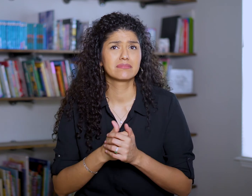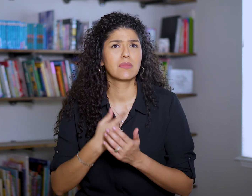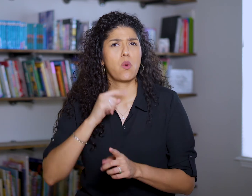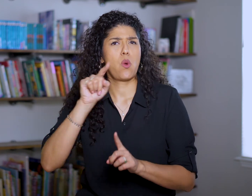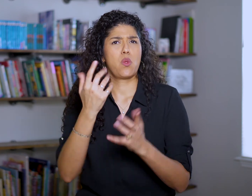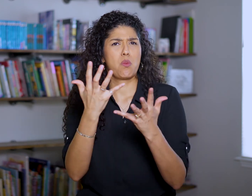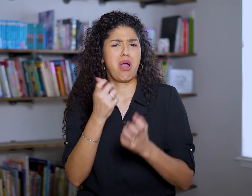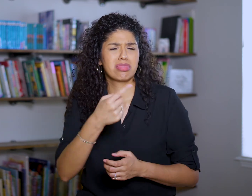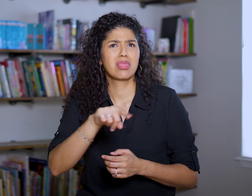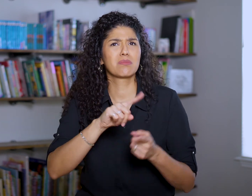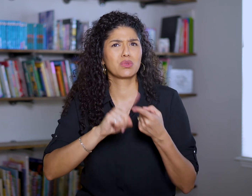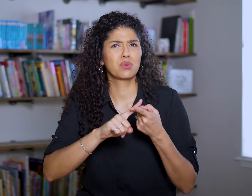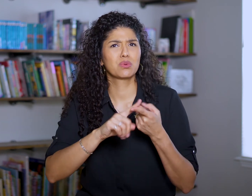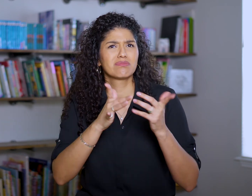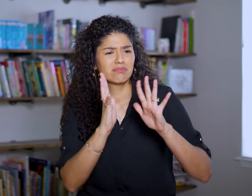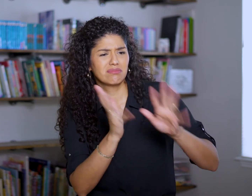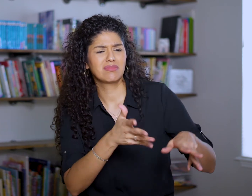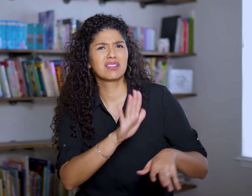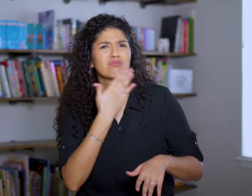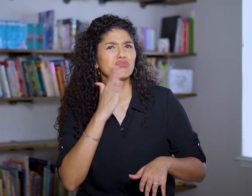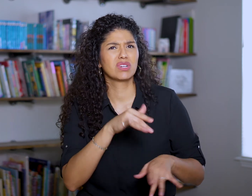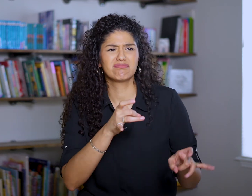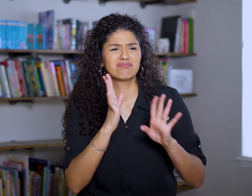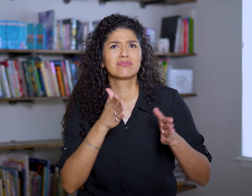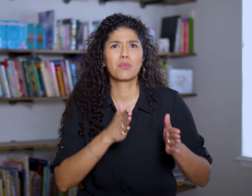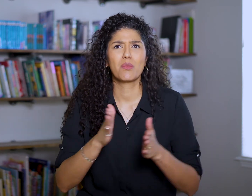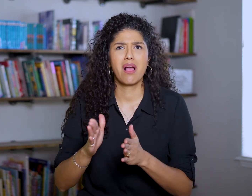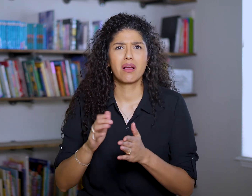I only want them to turn from their wicked ways